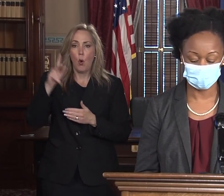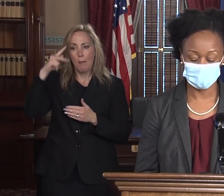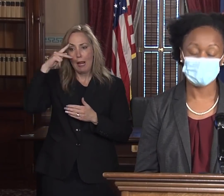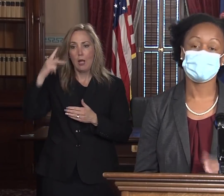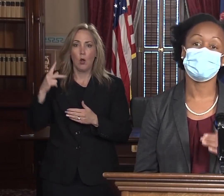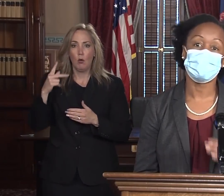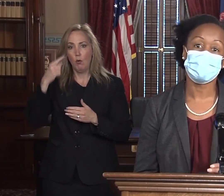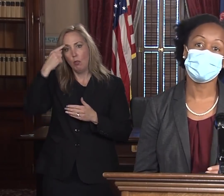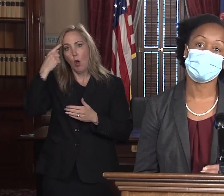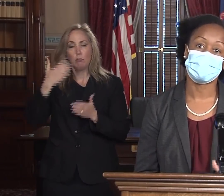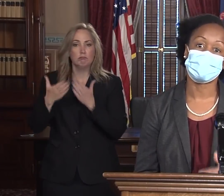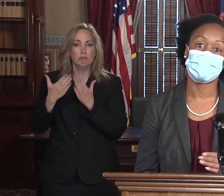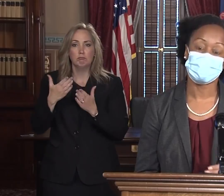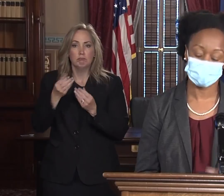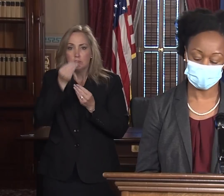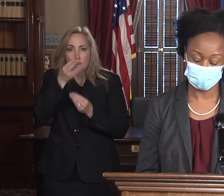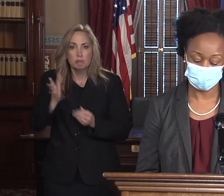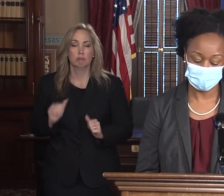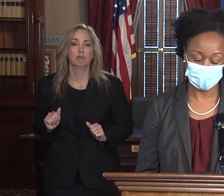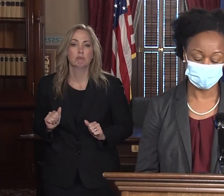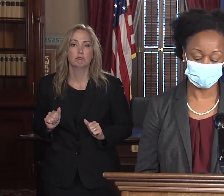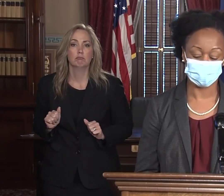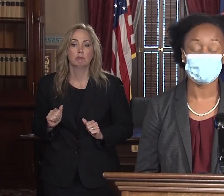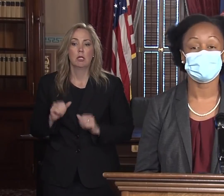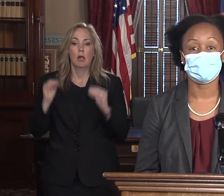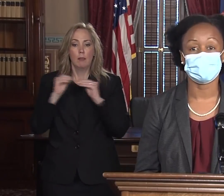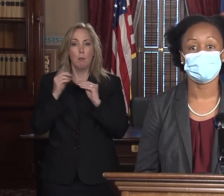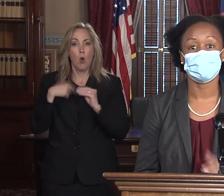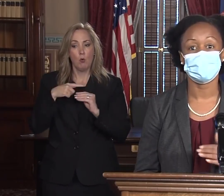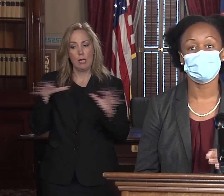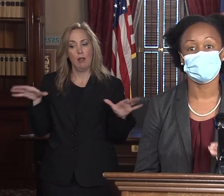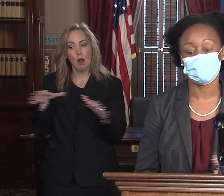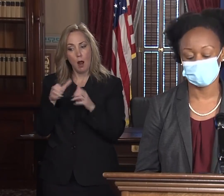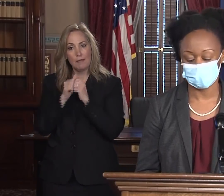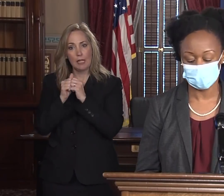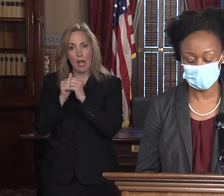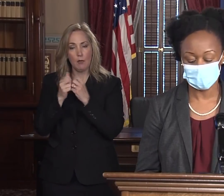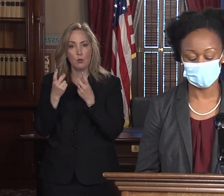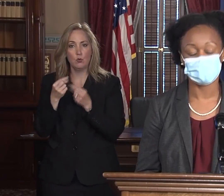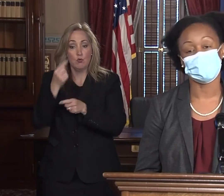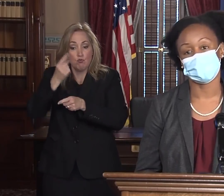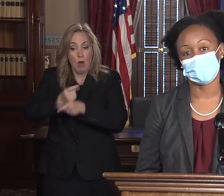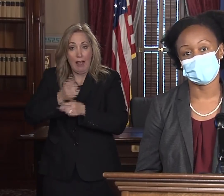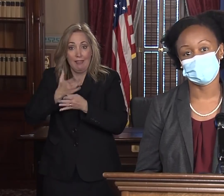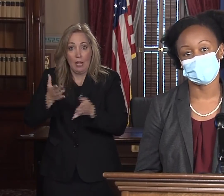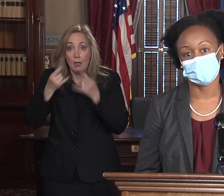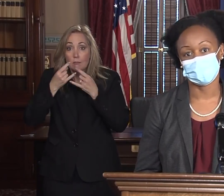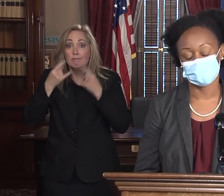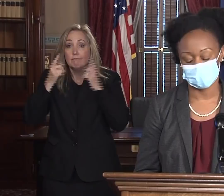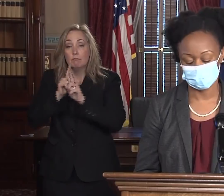YOUR SKIN COLOR, DOESN'T CARE ABOUT A SUPREME COURT ORDER, YOUR POLITICAL AFFILIATION. THE MORE WE CAN ALL COME